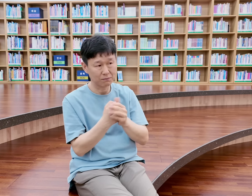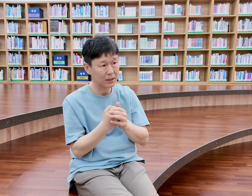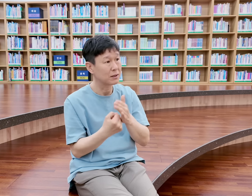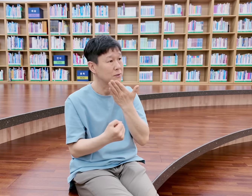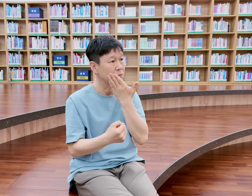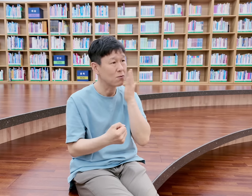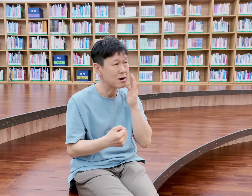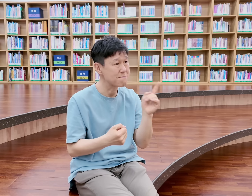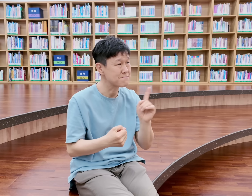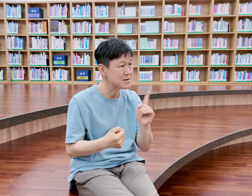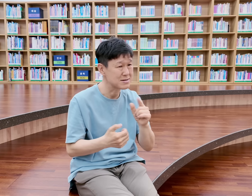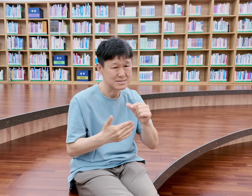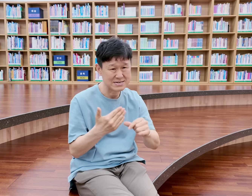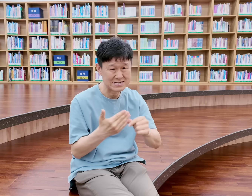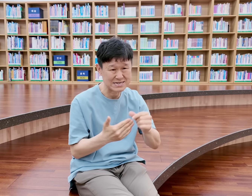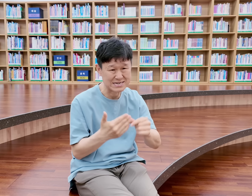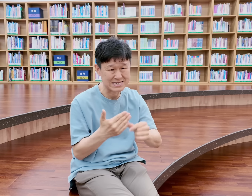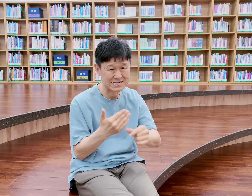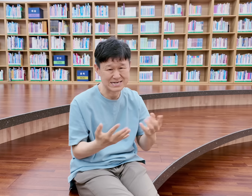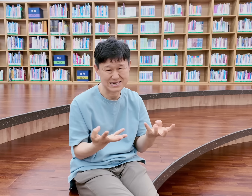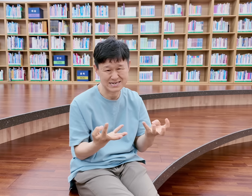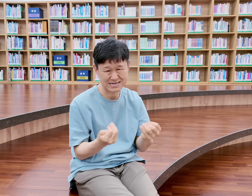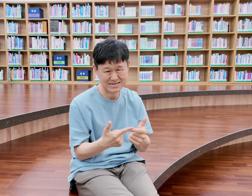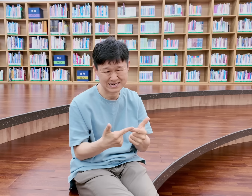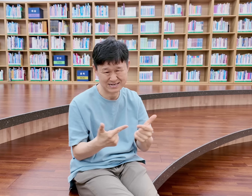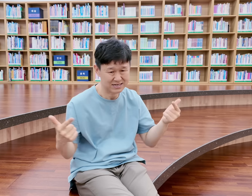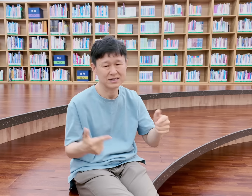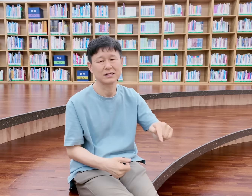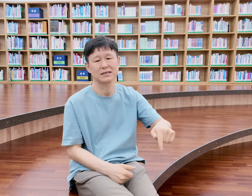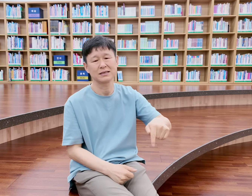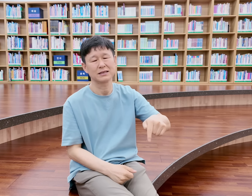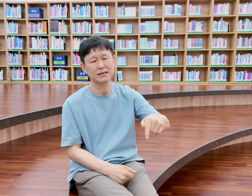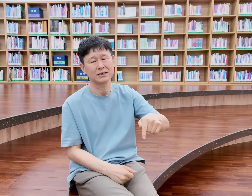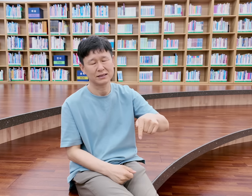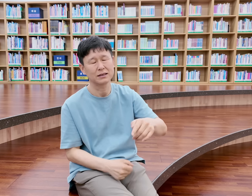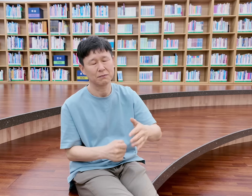various programs for deaf people have been created.